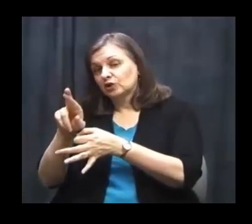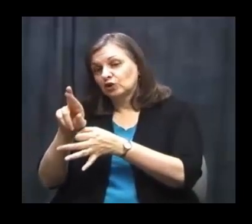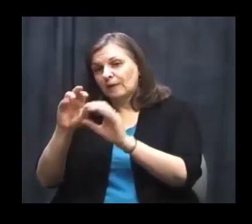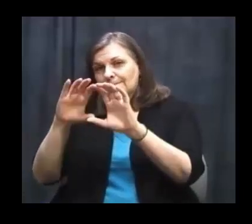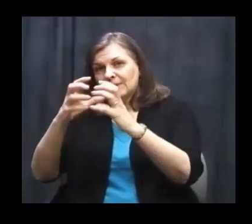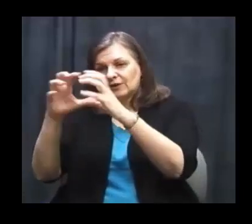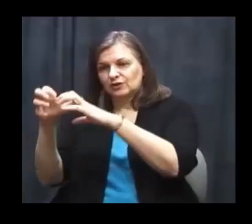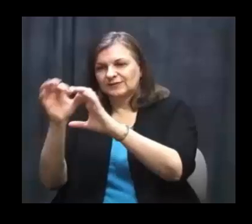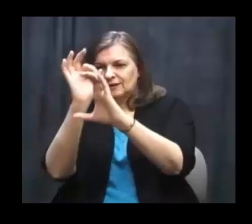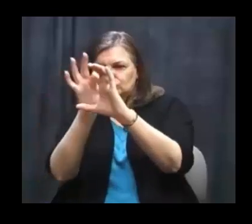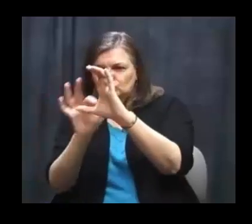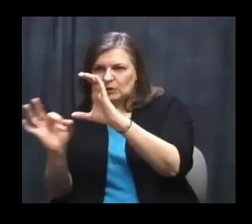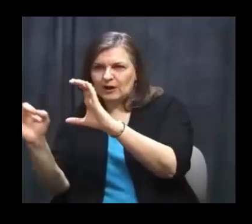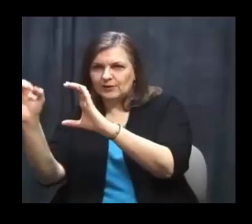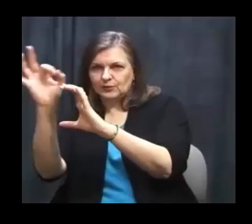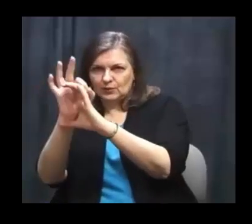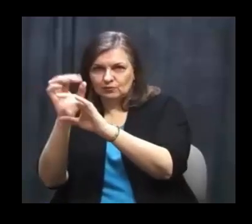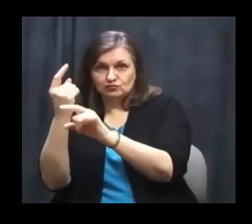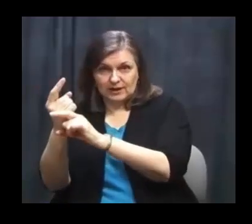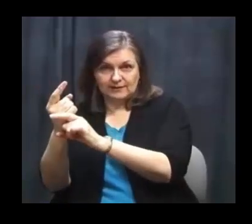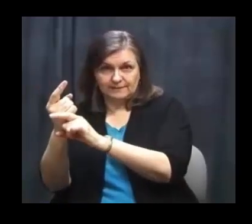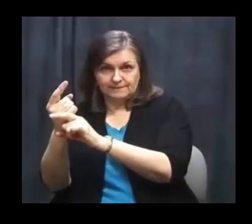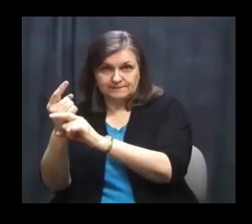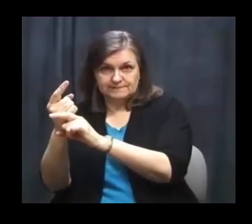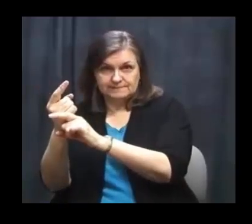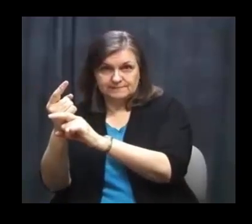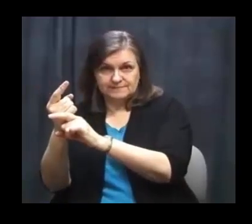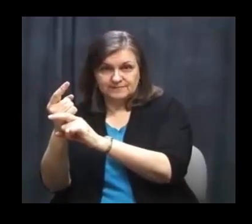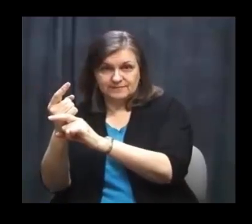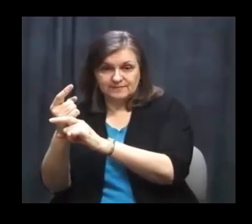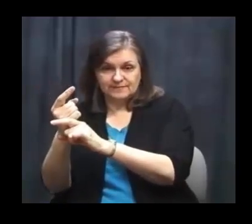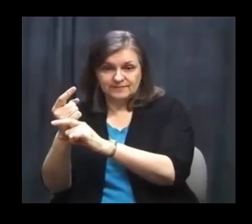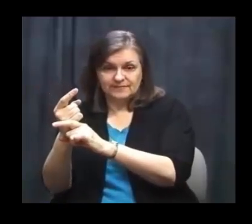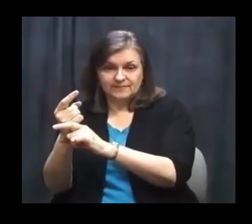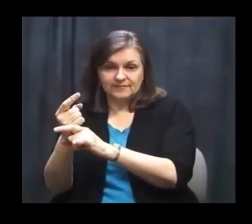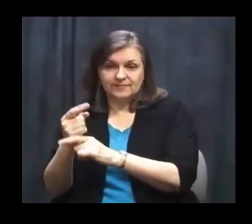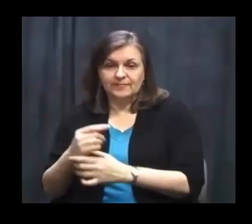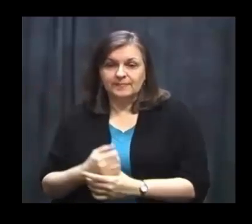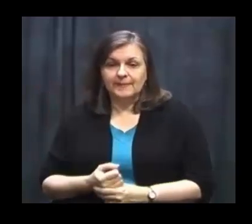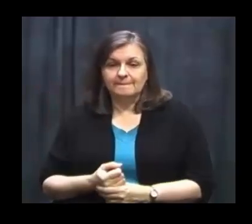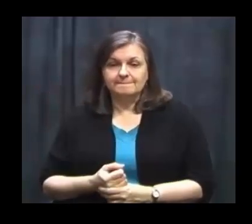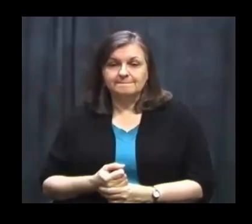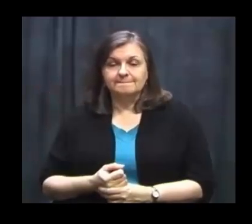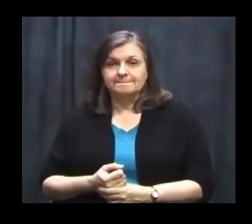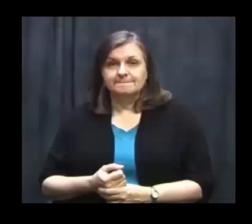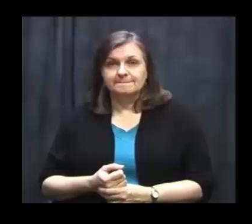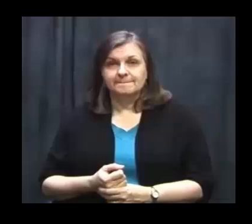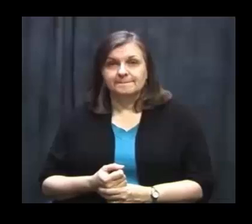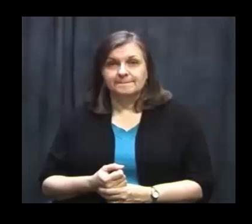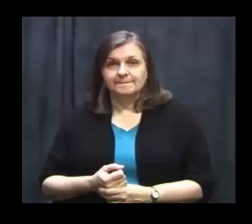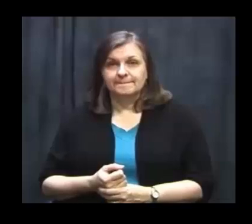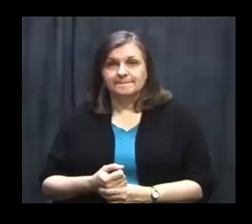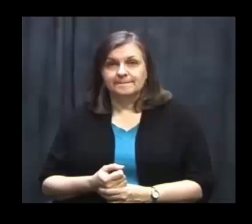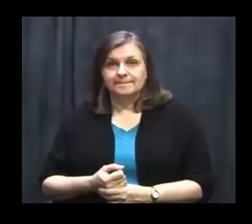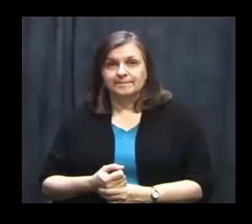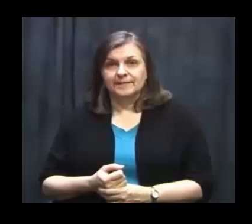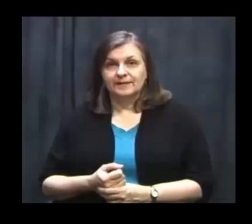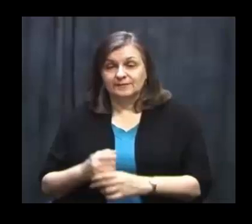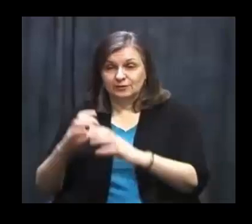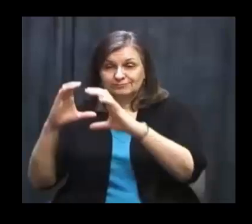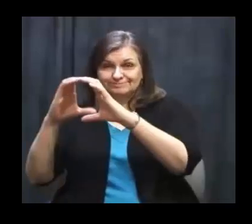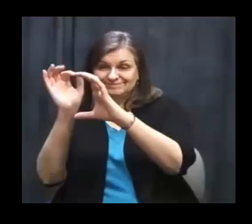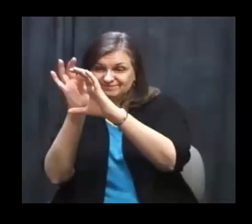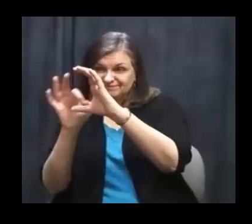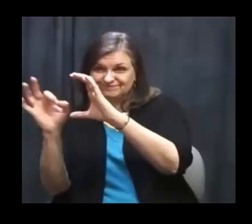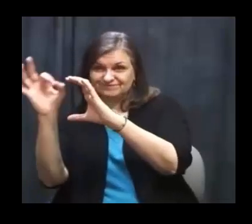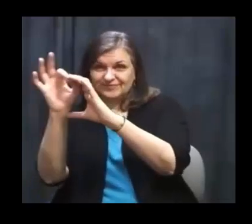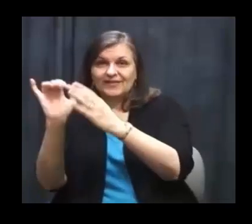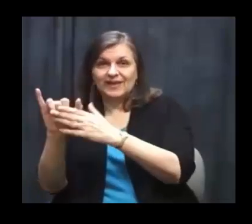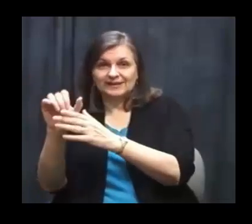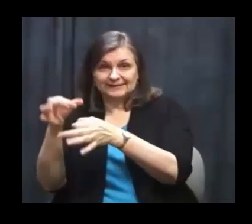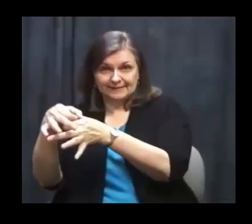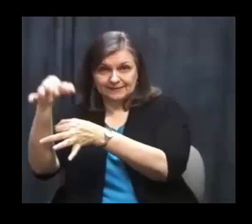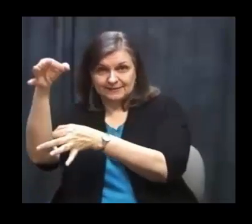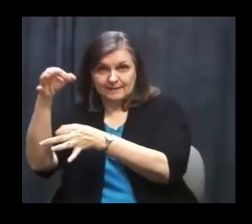our vascular tissue were in those bundles around the outside right?? So, if this is our stem